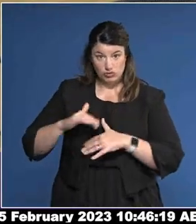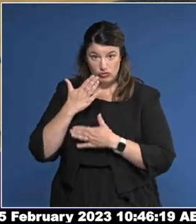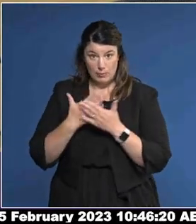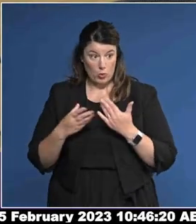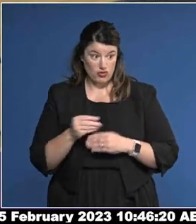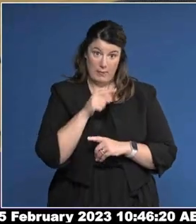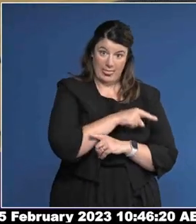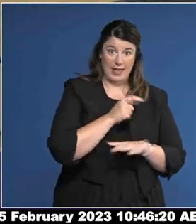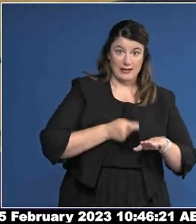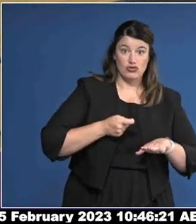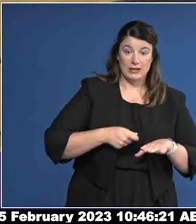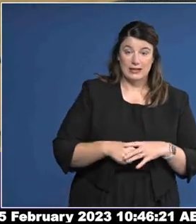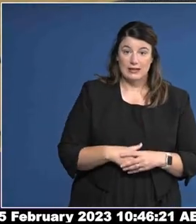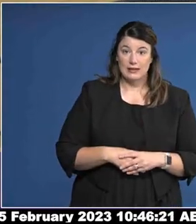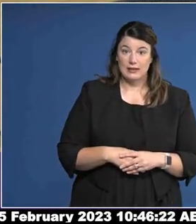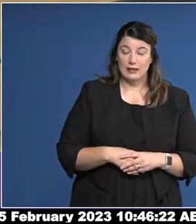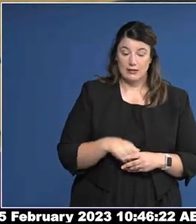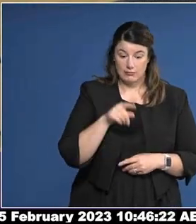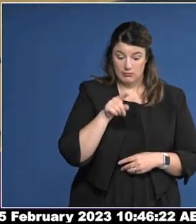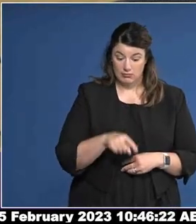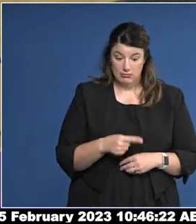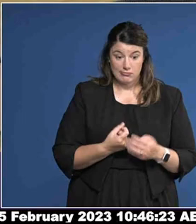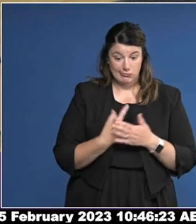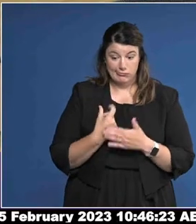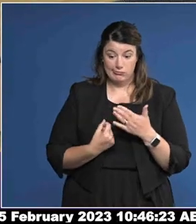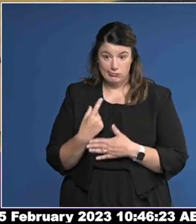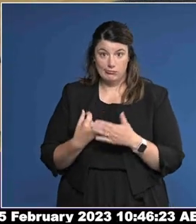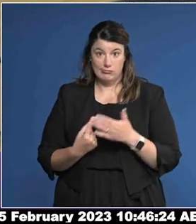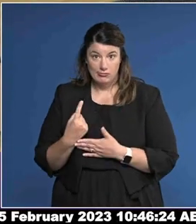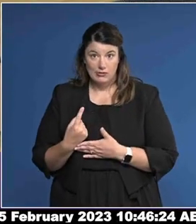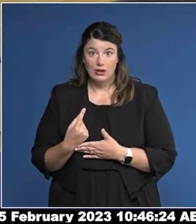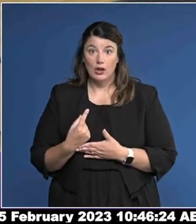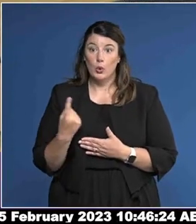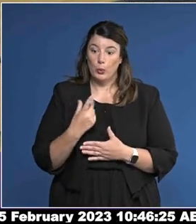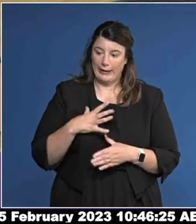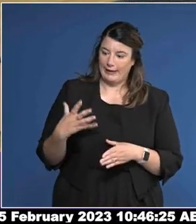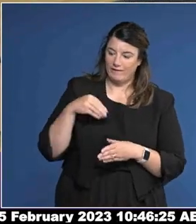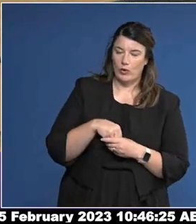involvement of people with disability in co-designing and developing training material